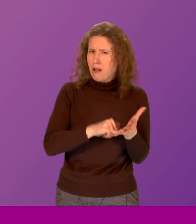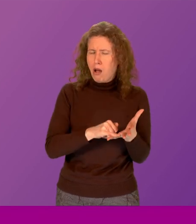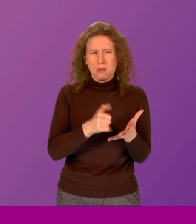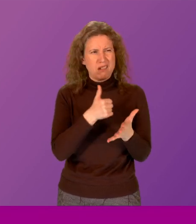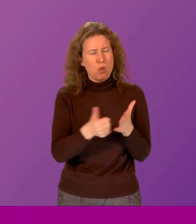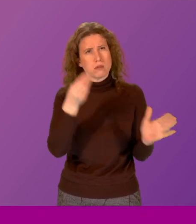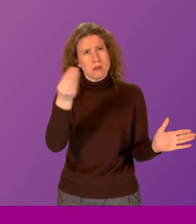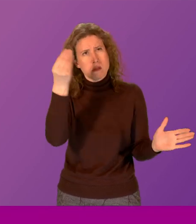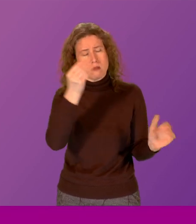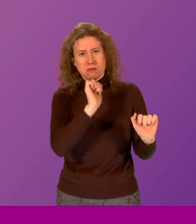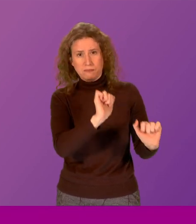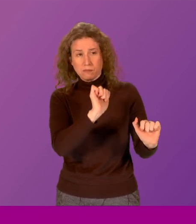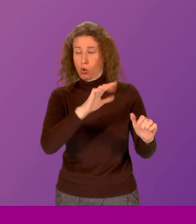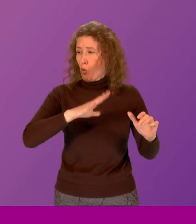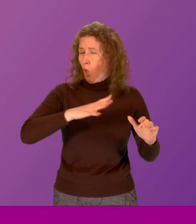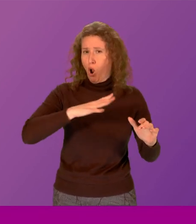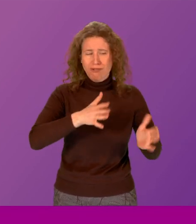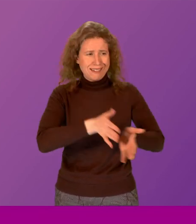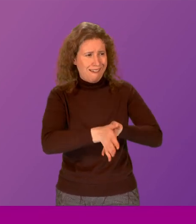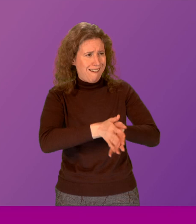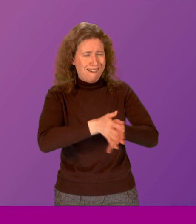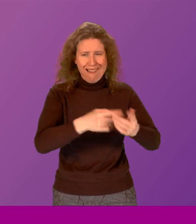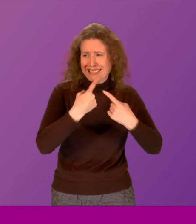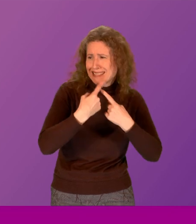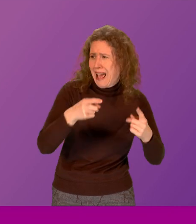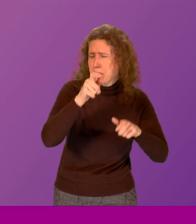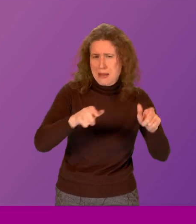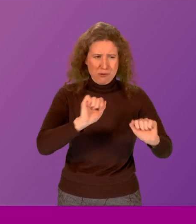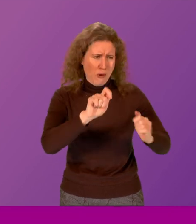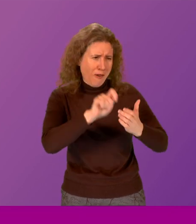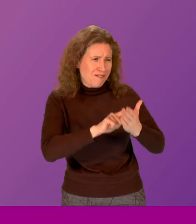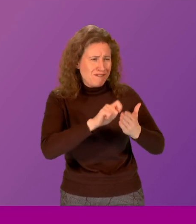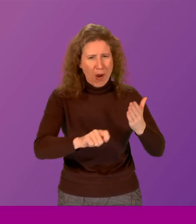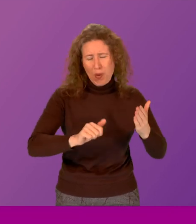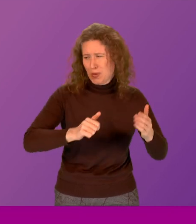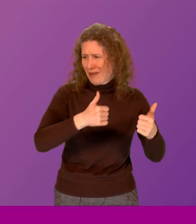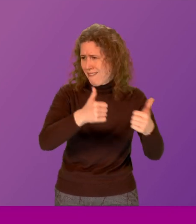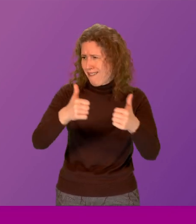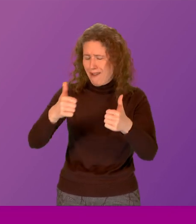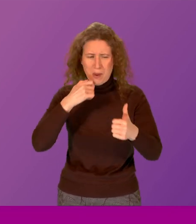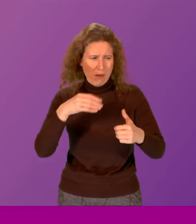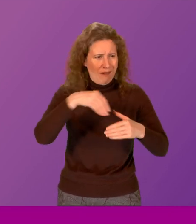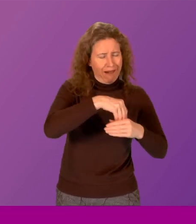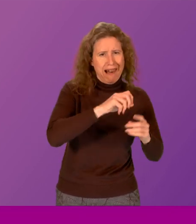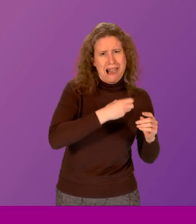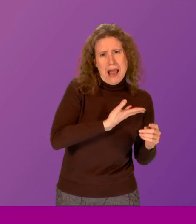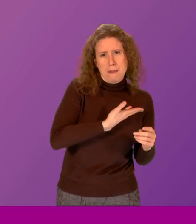is already putting up the bunting and telling the people of Scotland that their votes have been taken for granted, whereas the Scottish Government and the party that